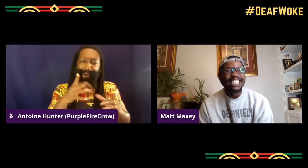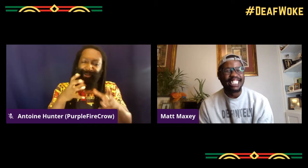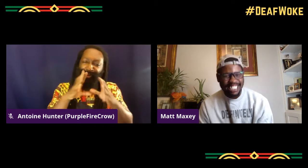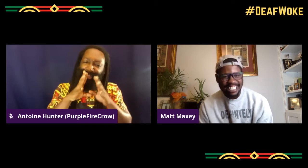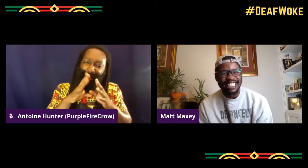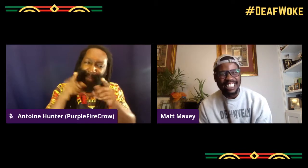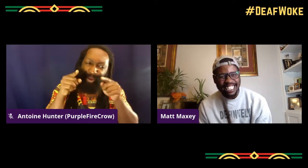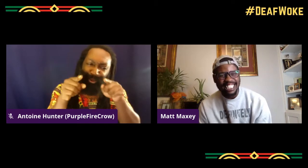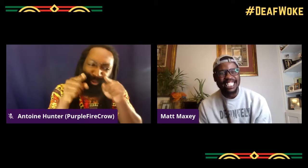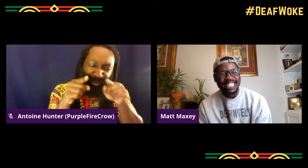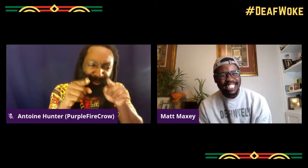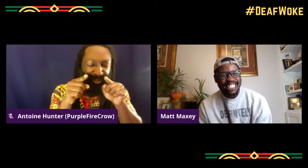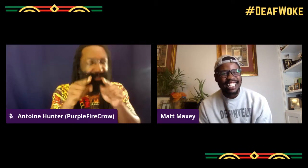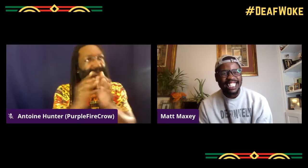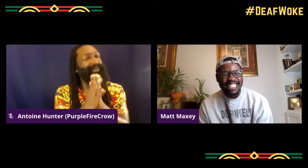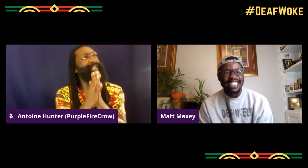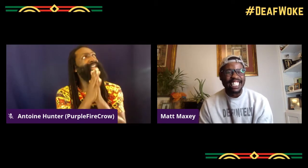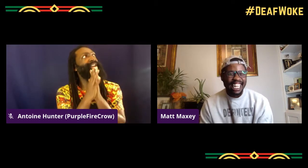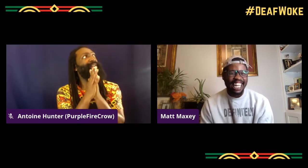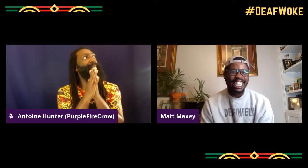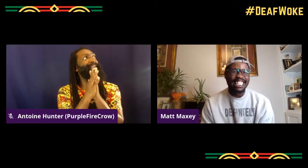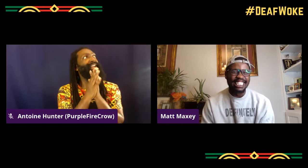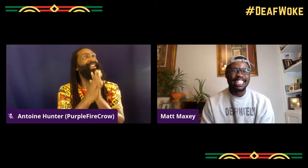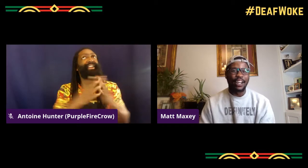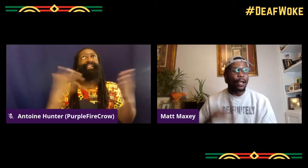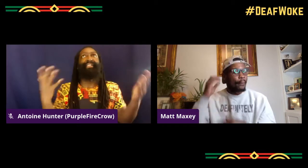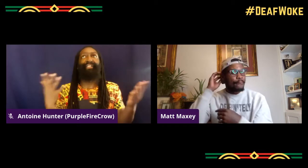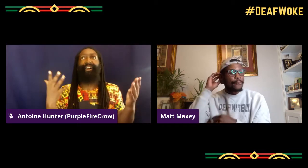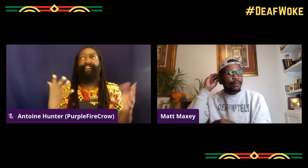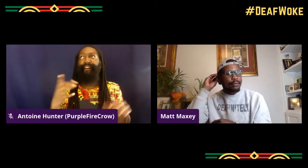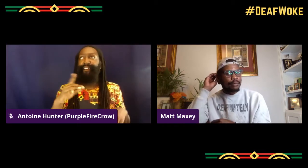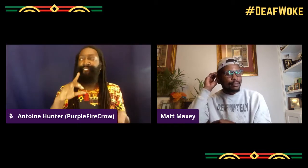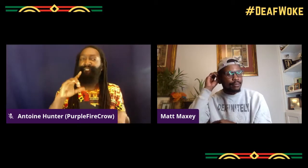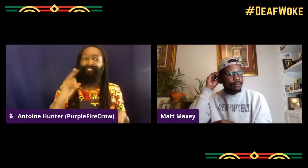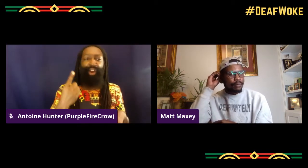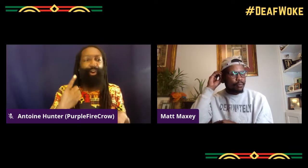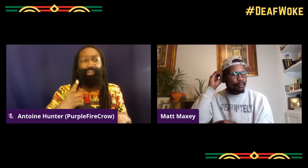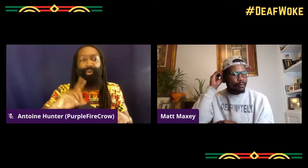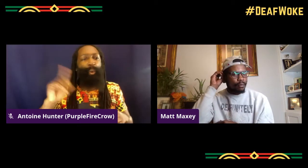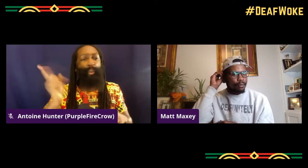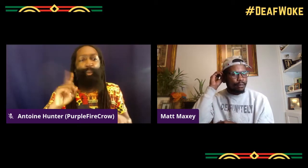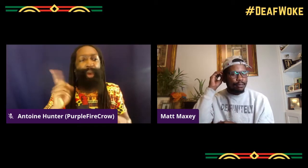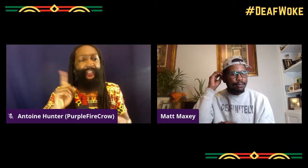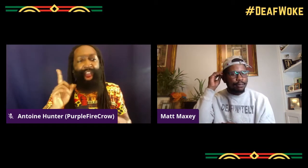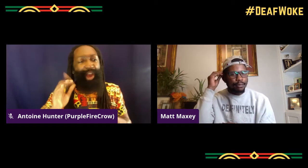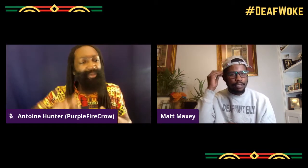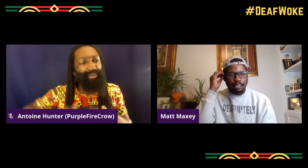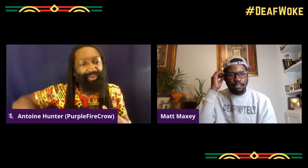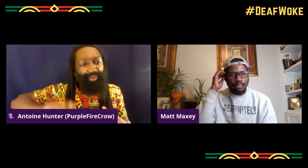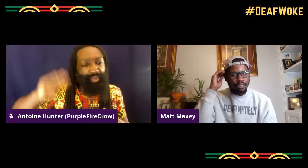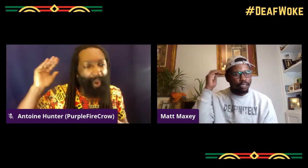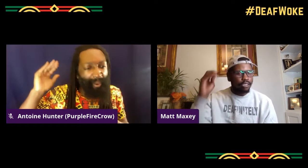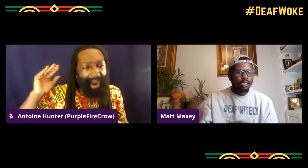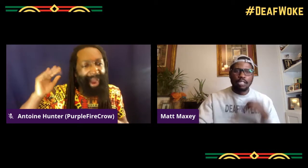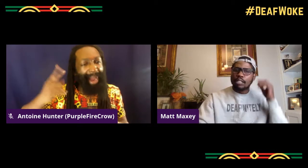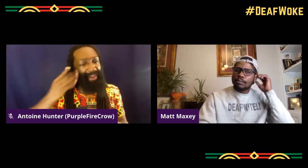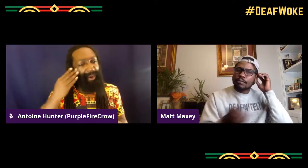and feel that in yourself. Oh, it's us. That's about you and your work. It's what you do. Now, the first thing I wanna ask you,